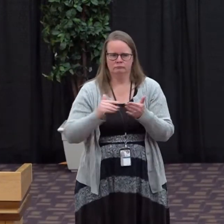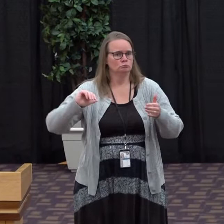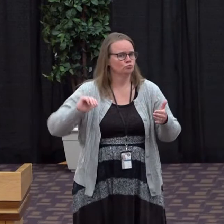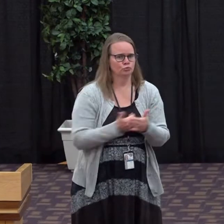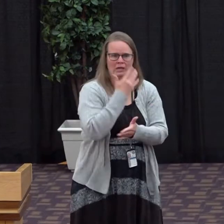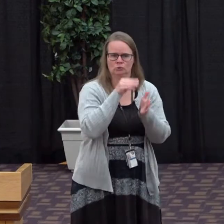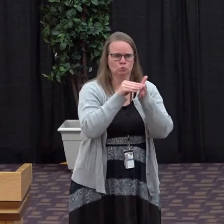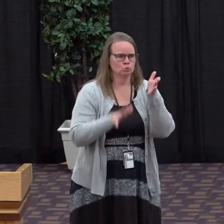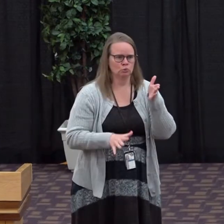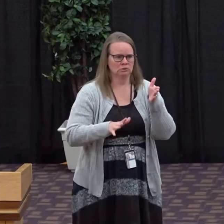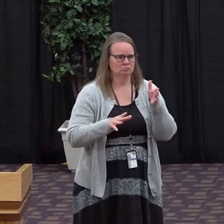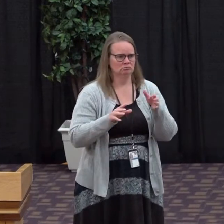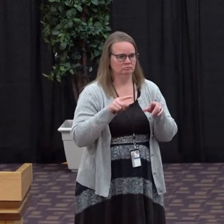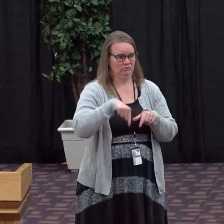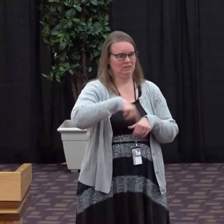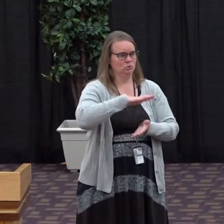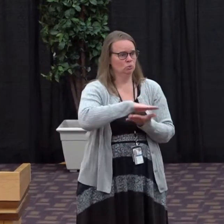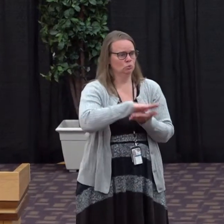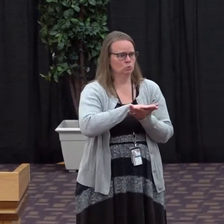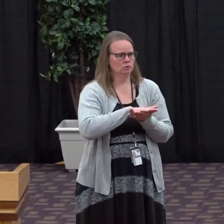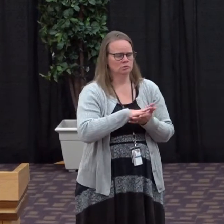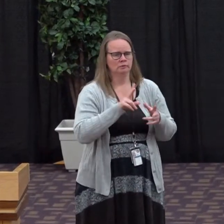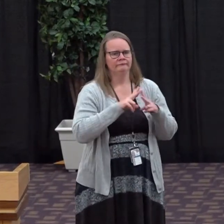This student that I chose arrives ready.